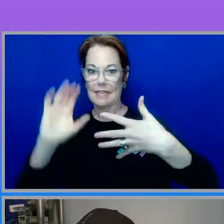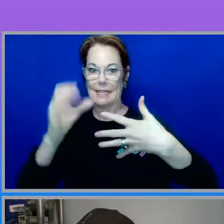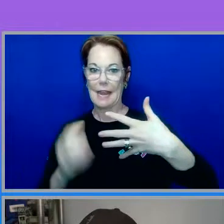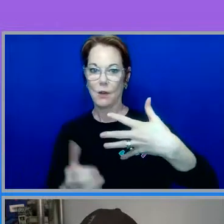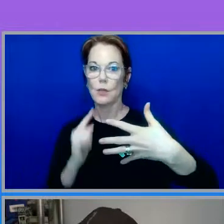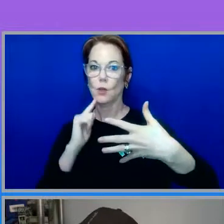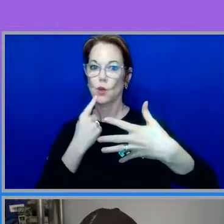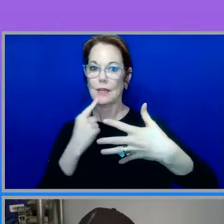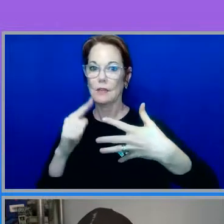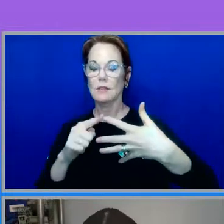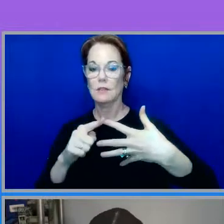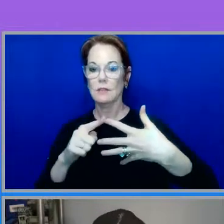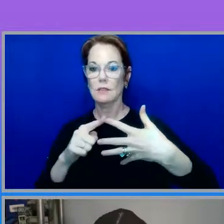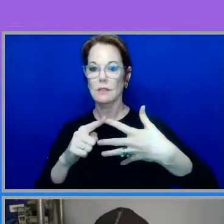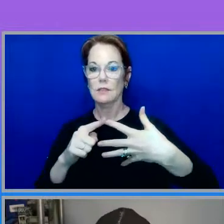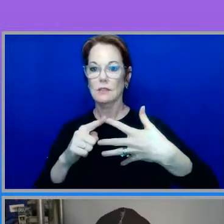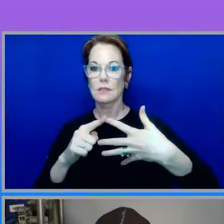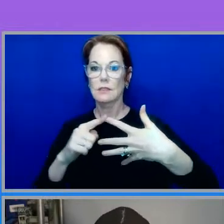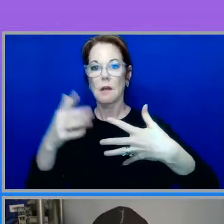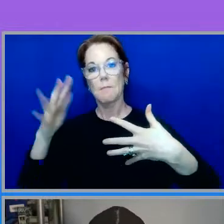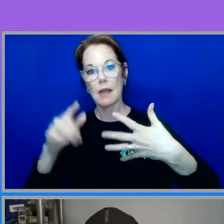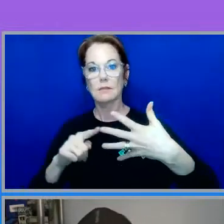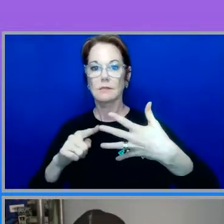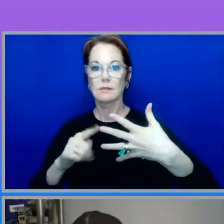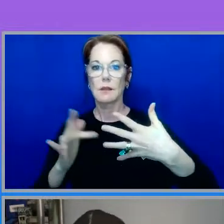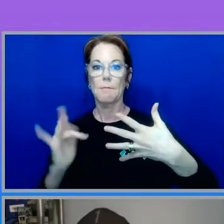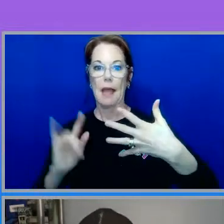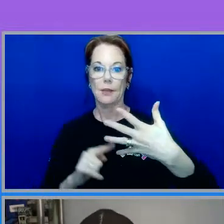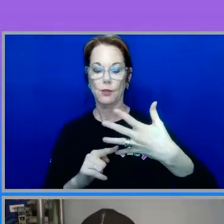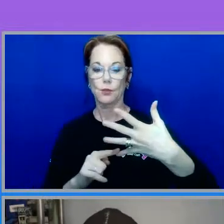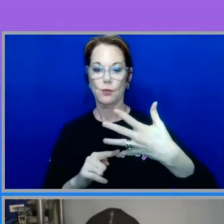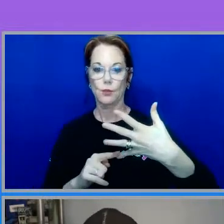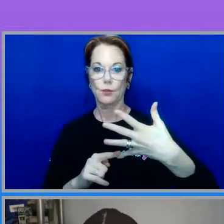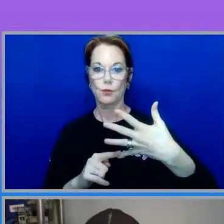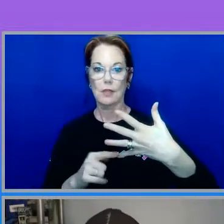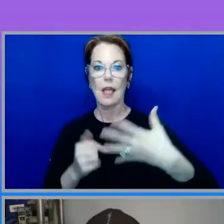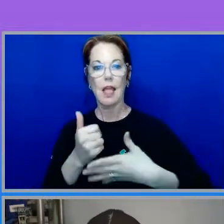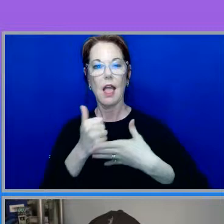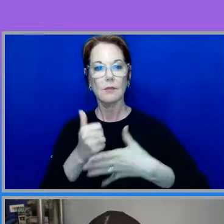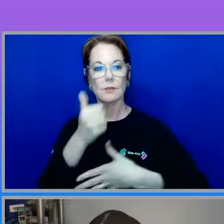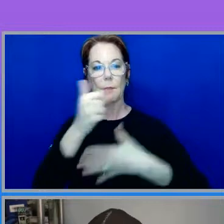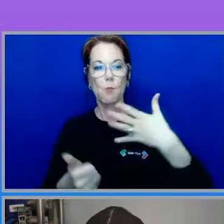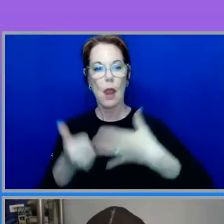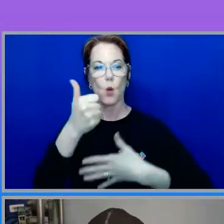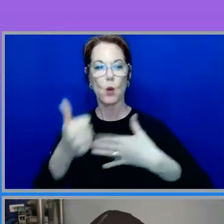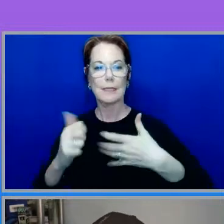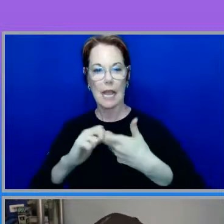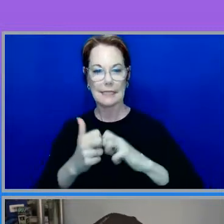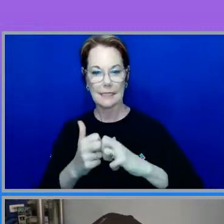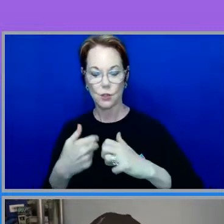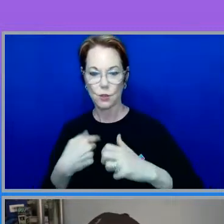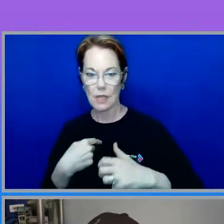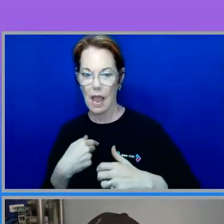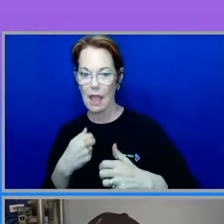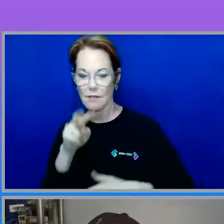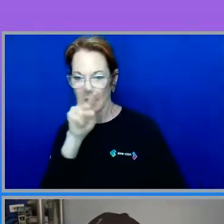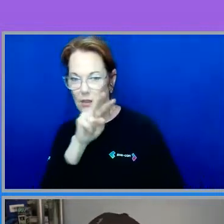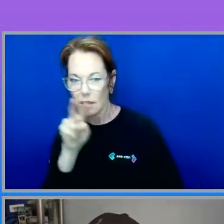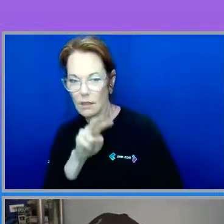critical. Moderate, critical, serious, moderate and minor. Which helps me kind of prioritize these issues as I'm